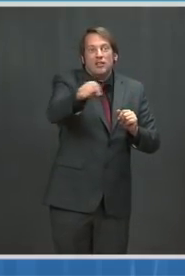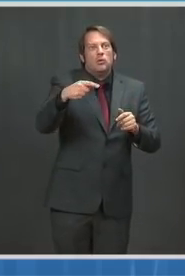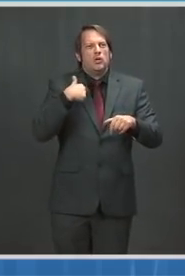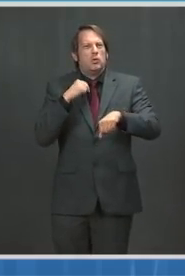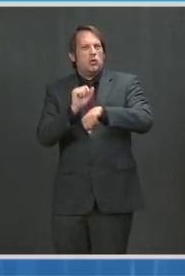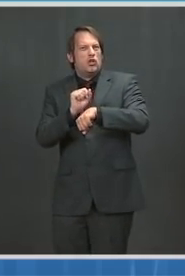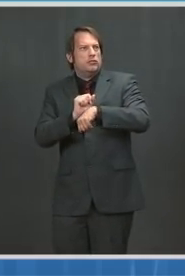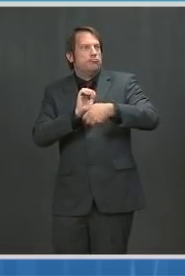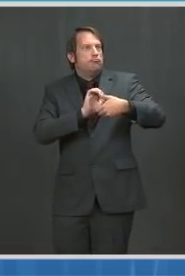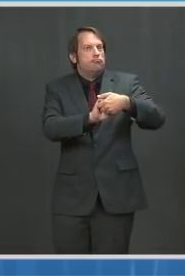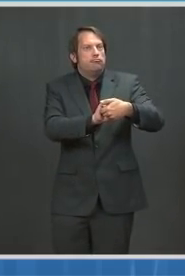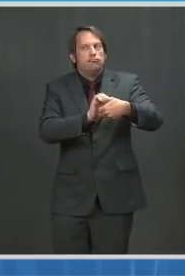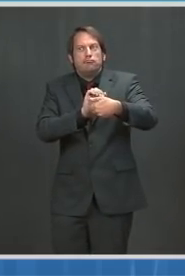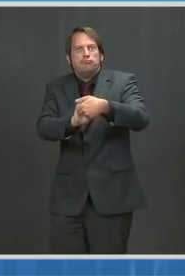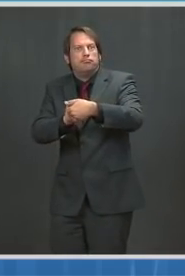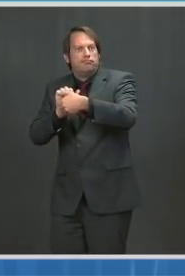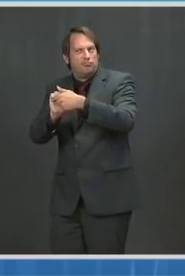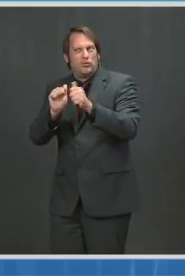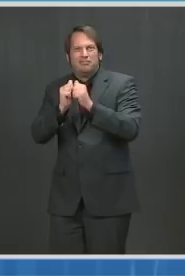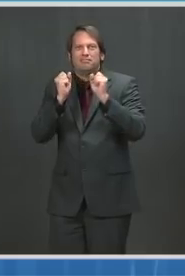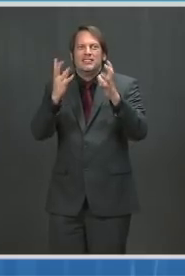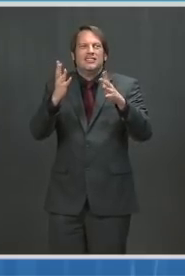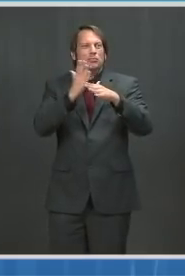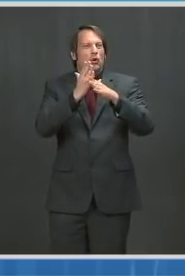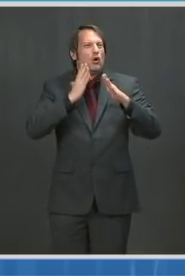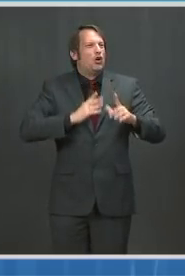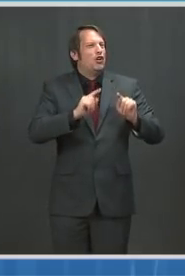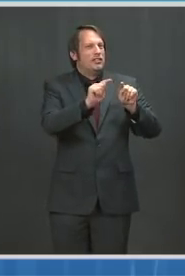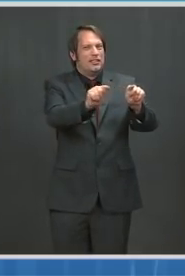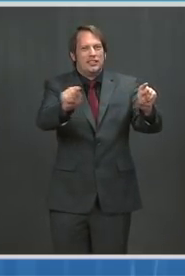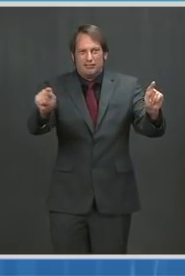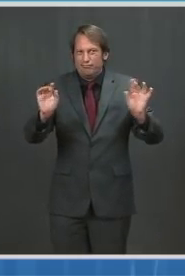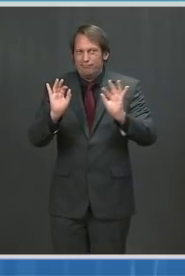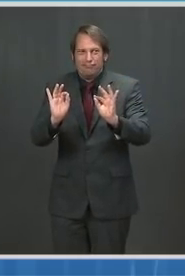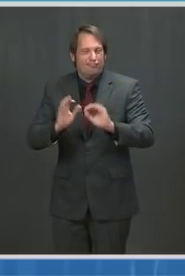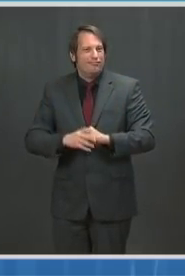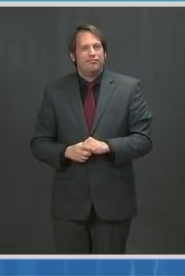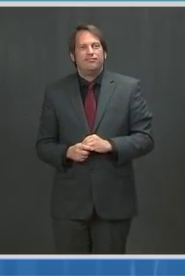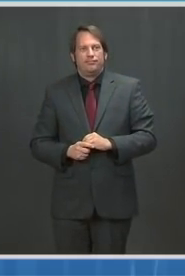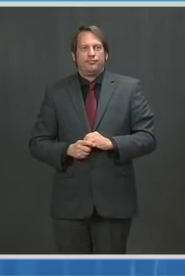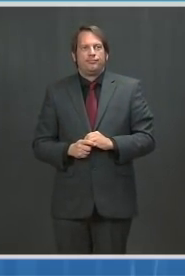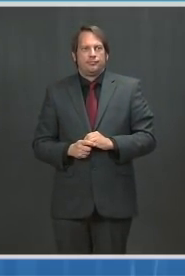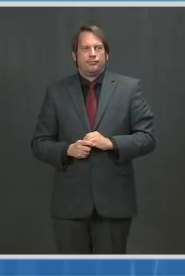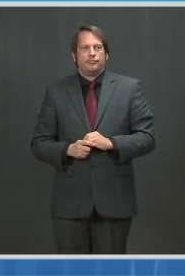But as the President also underscored, even as we vaccinate Americans in record numbers,